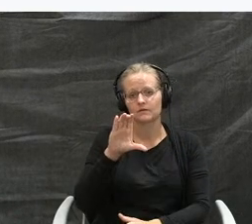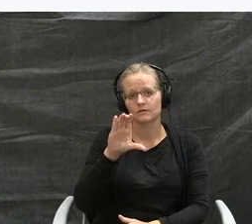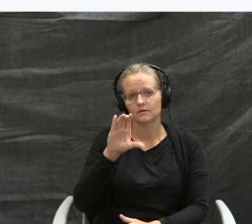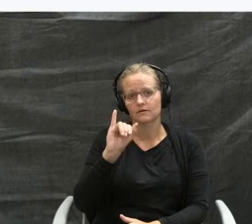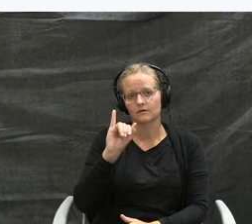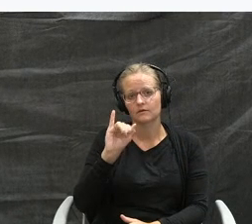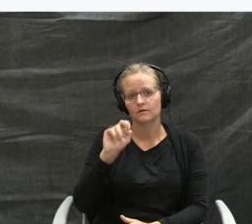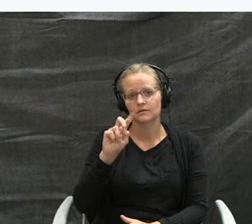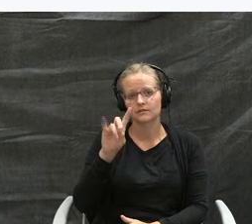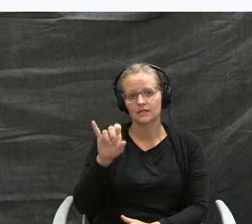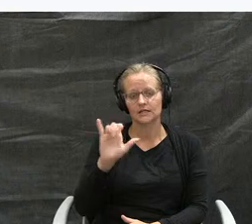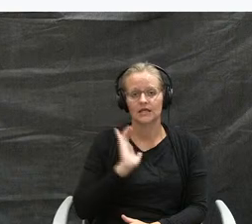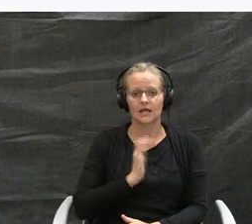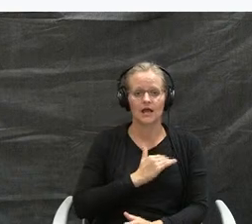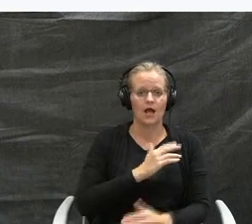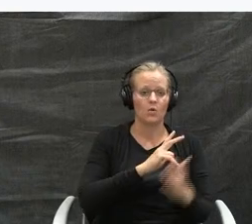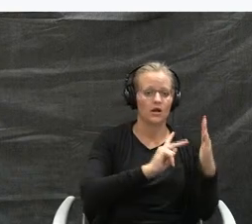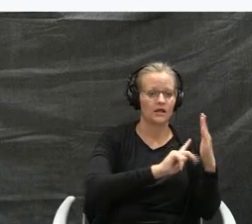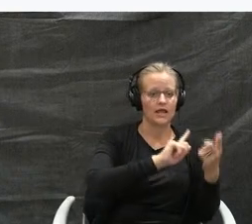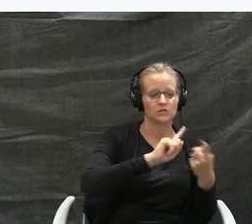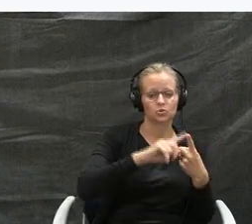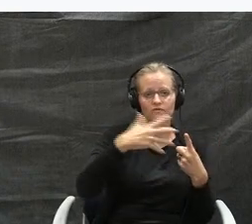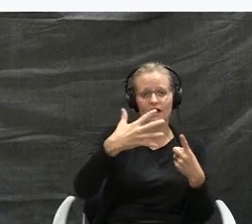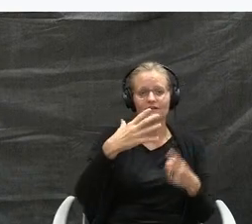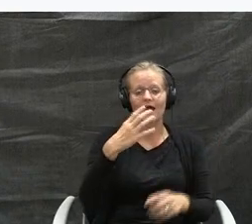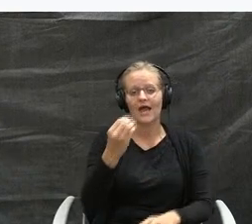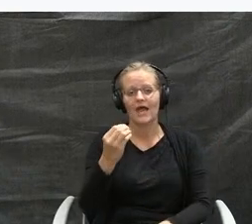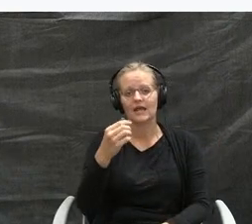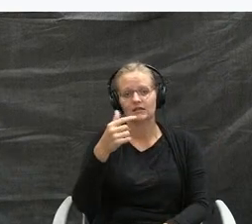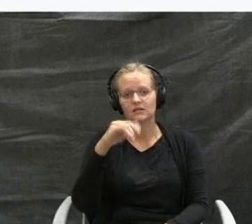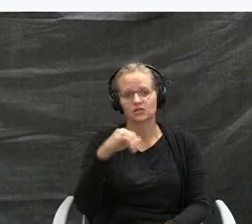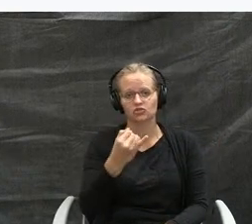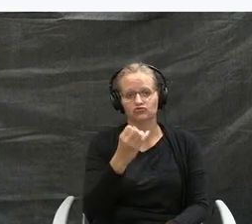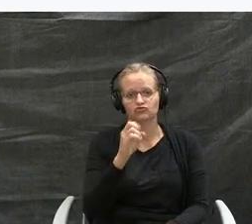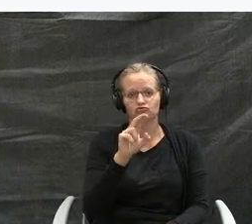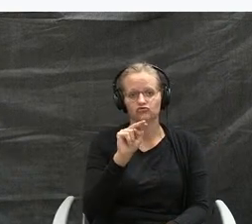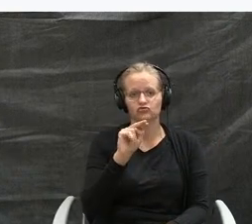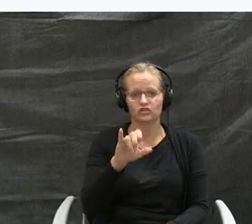lead and Jenny Bodurka as our pre K lead. We determined early